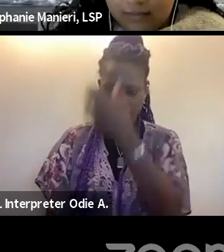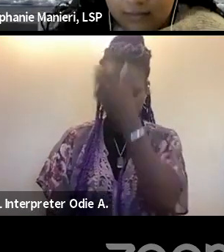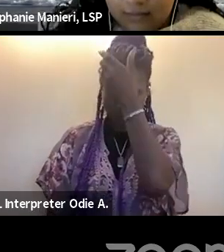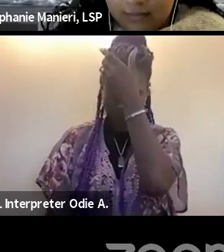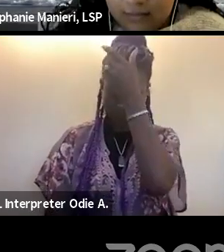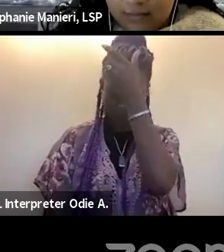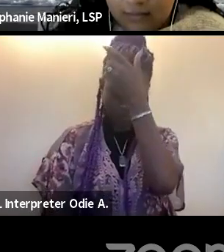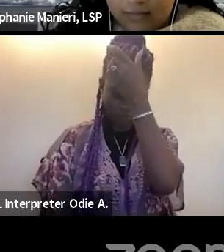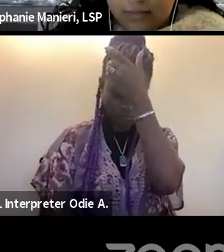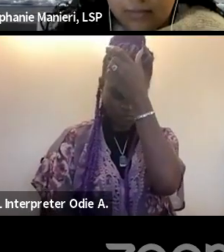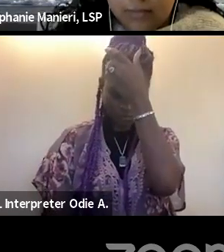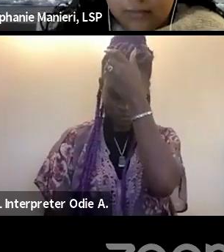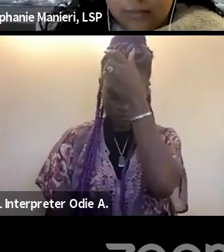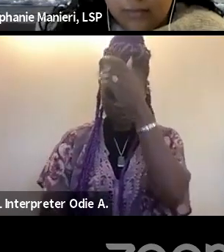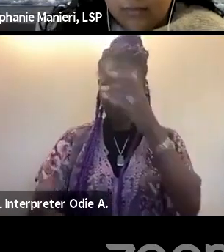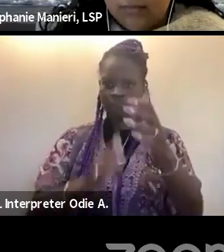We're now lines. You can go ahead.